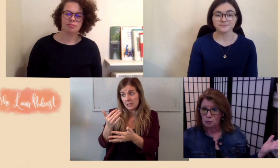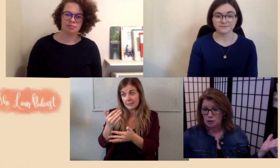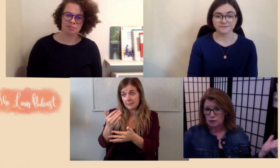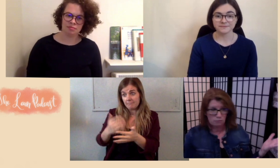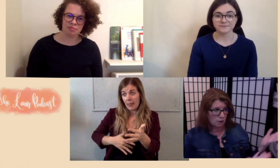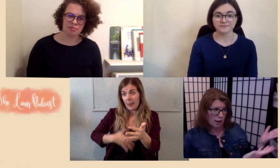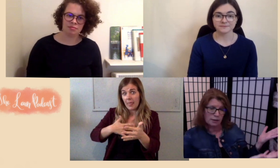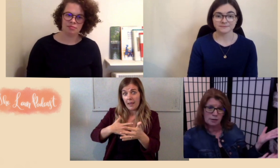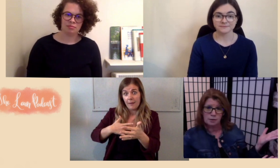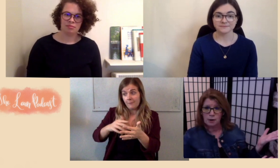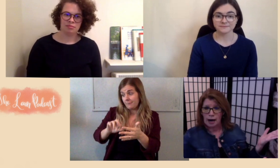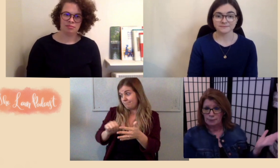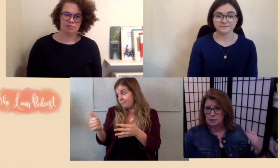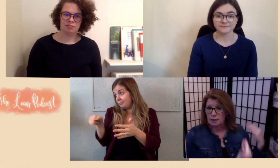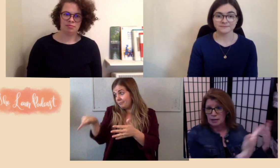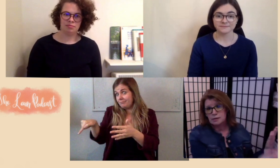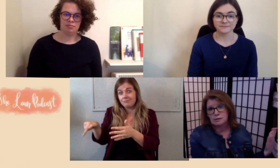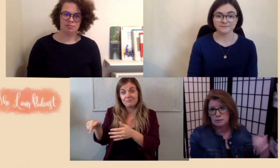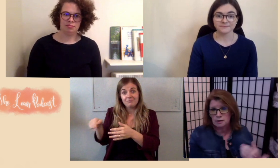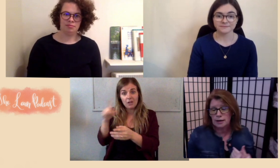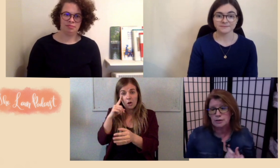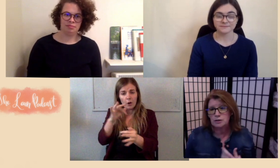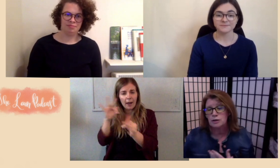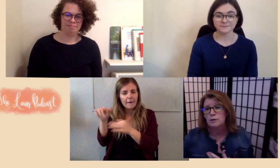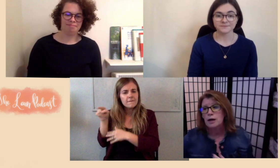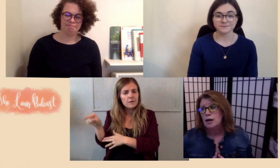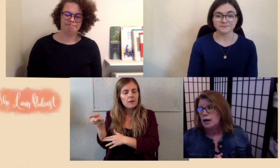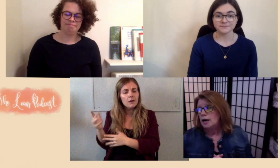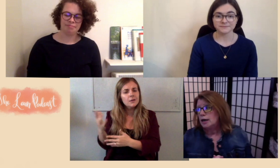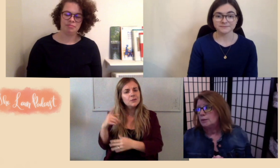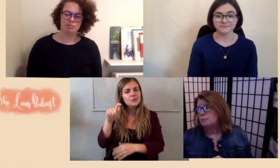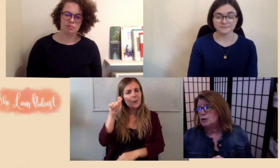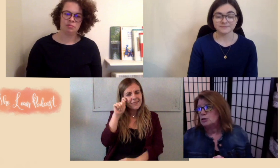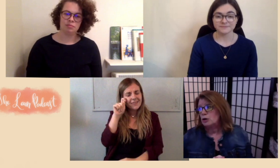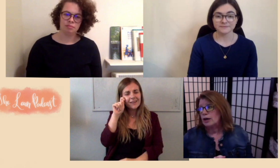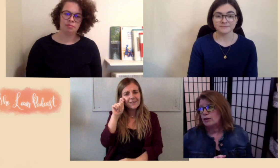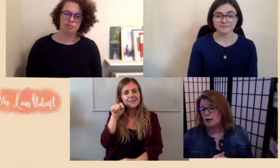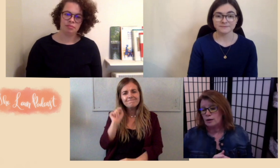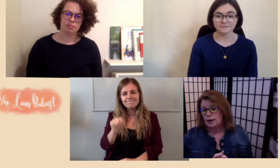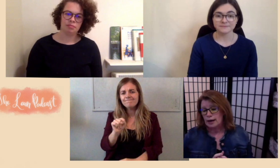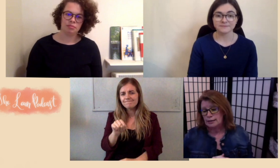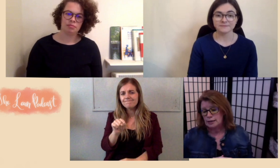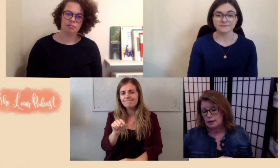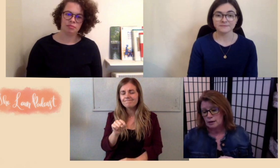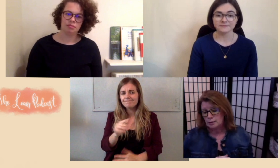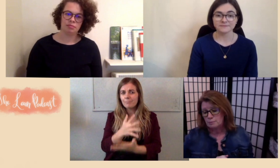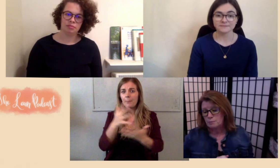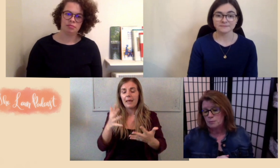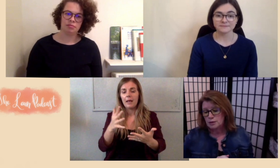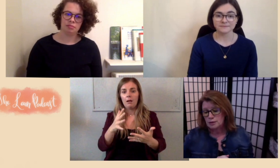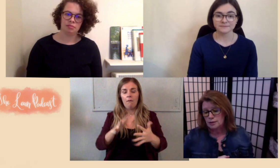So I think that this has been a very disorienting experience for interpreters.